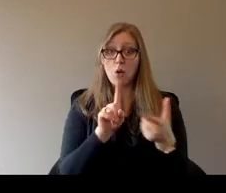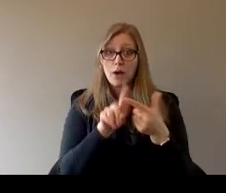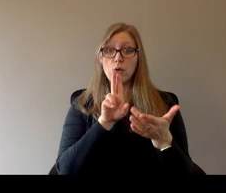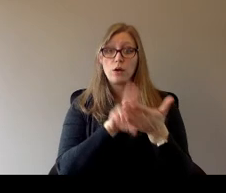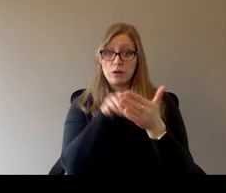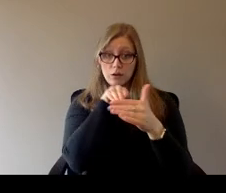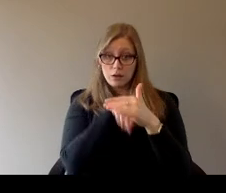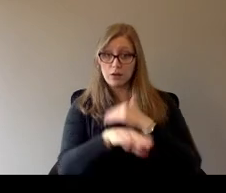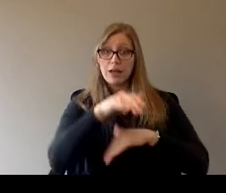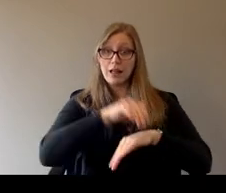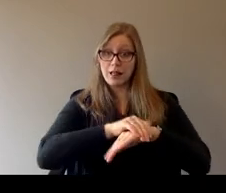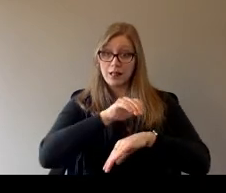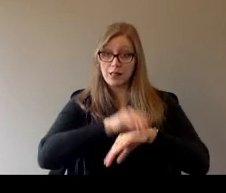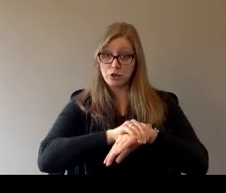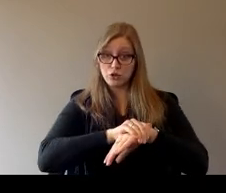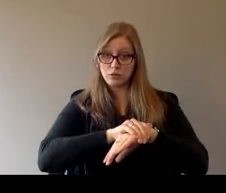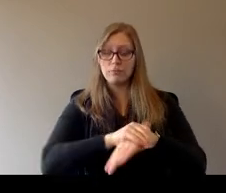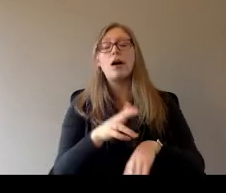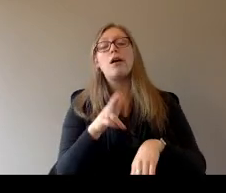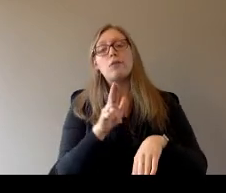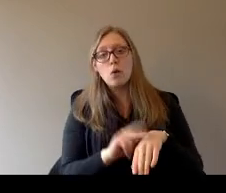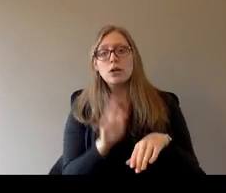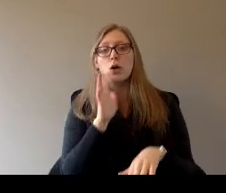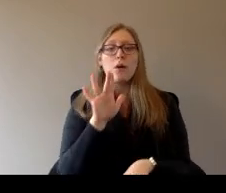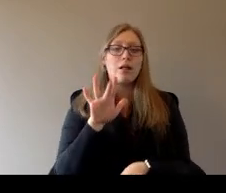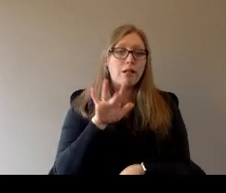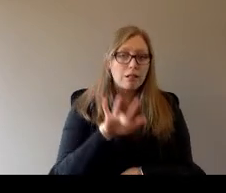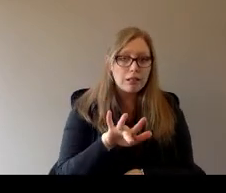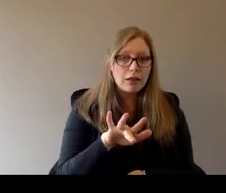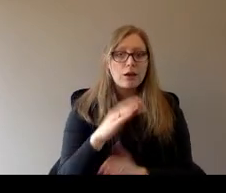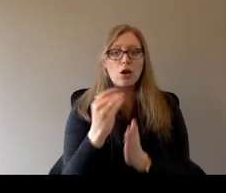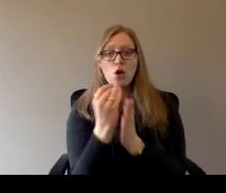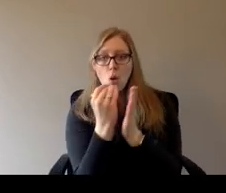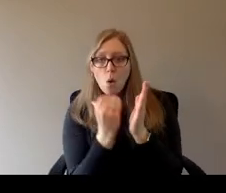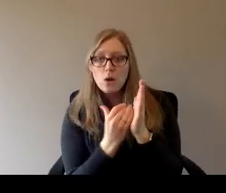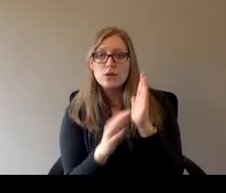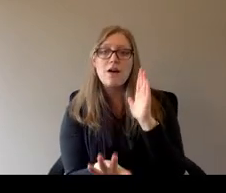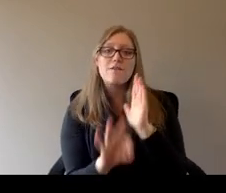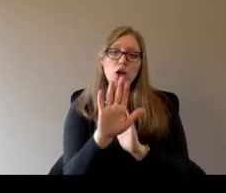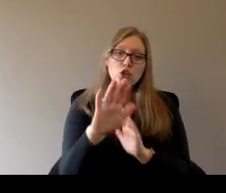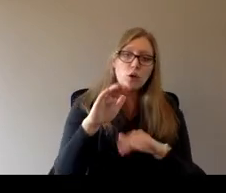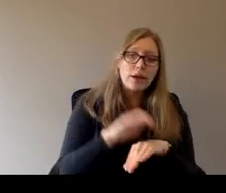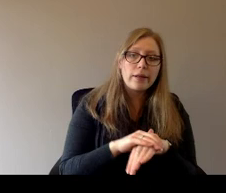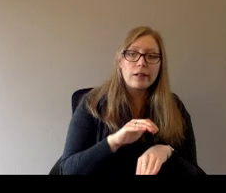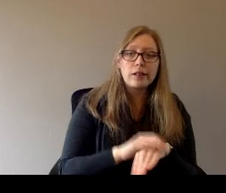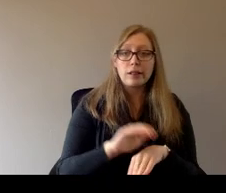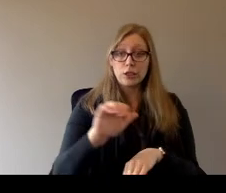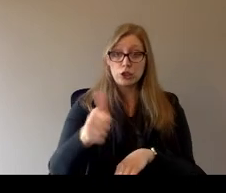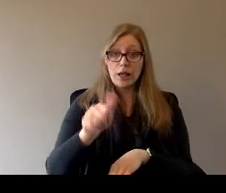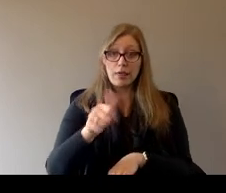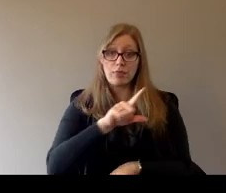Of course, you are going to click on your course. Find your English 10, quarter 4 course.